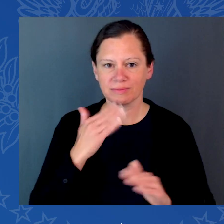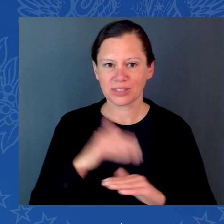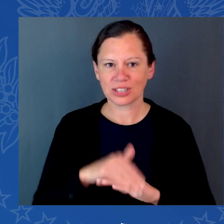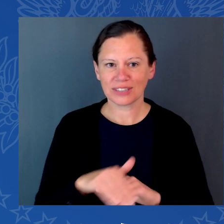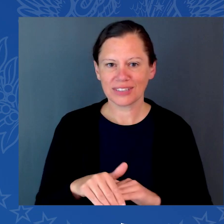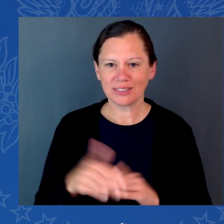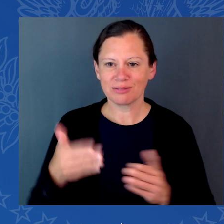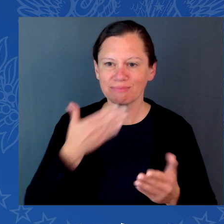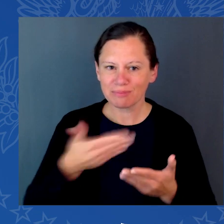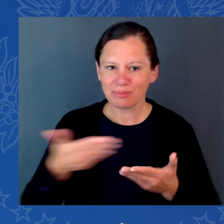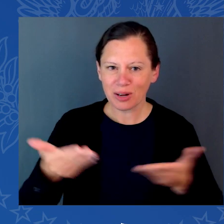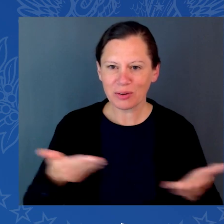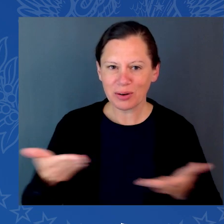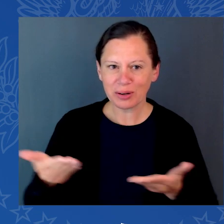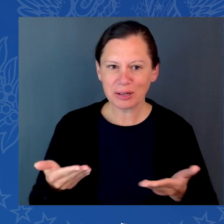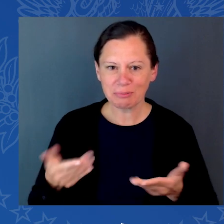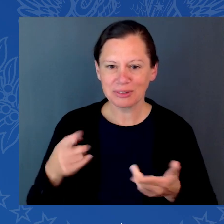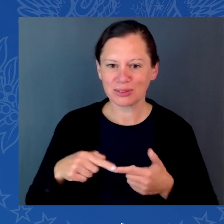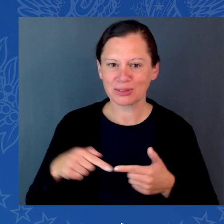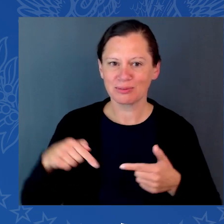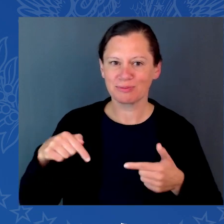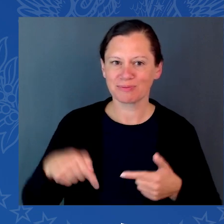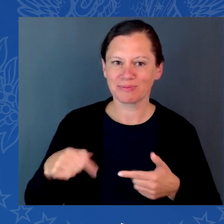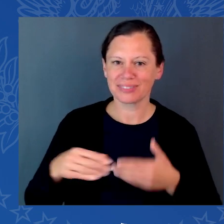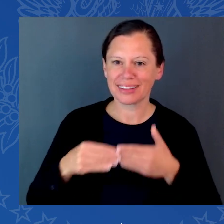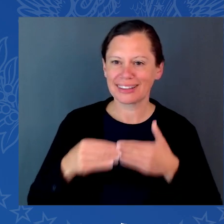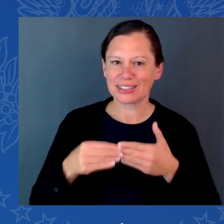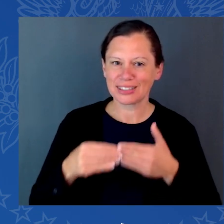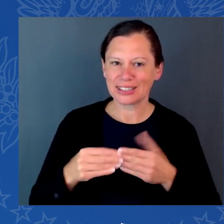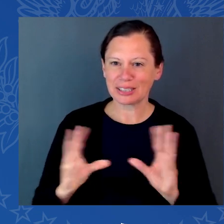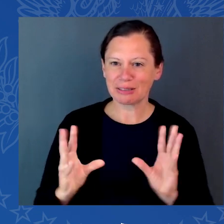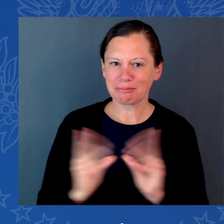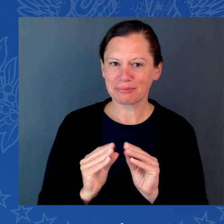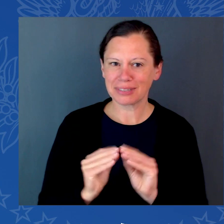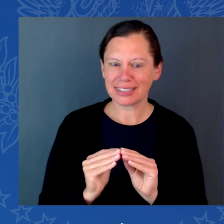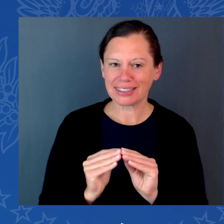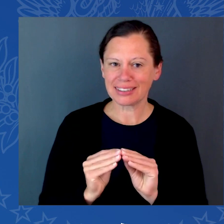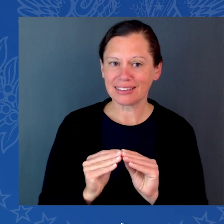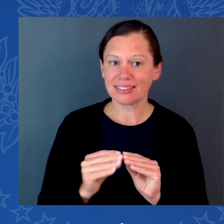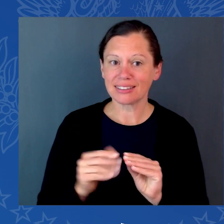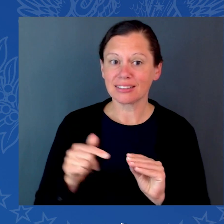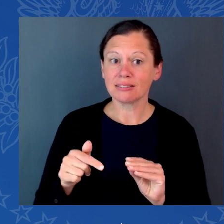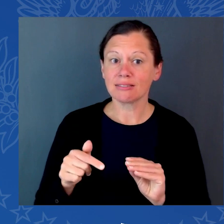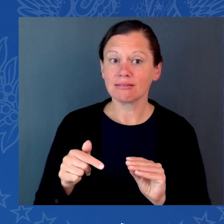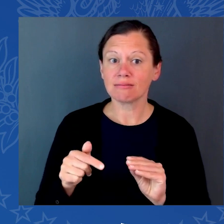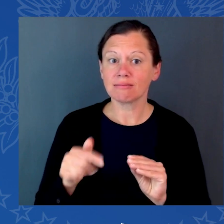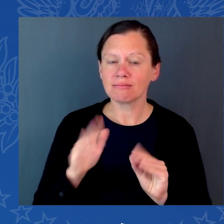Moderator: This event marks the launch of the India-Middle East-Europe Economic Corridor, IMEC.